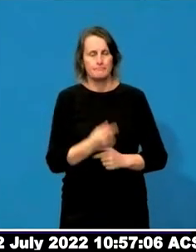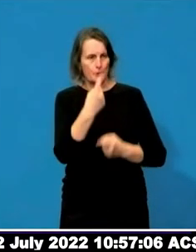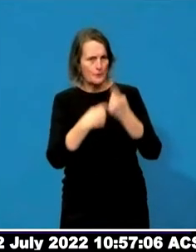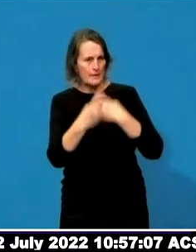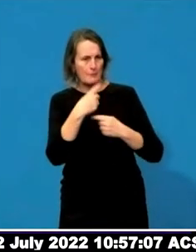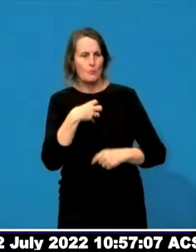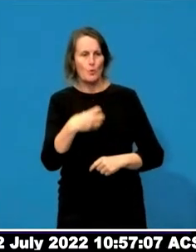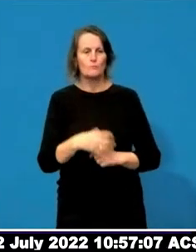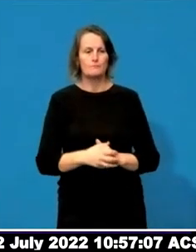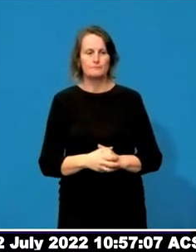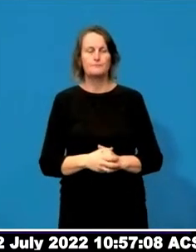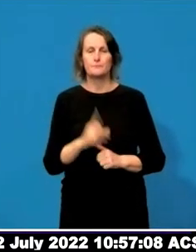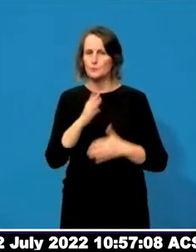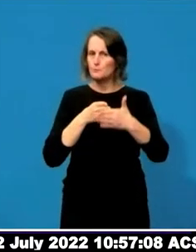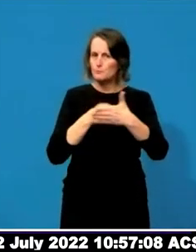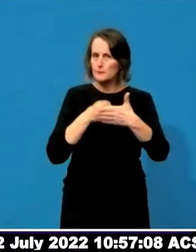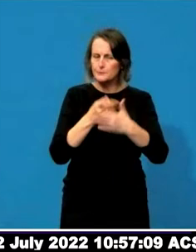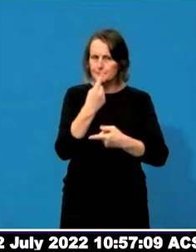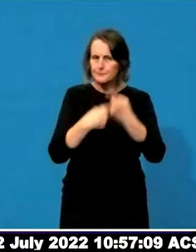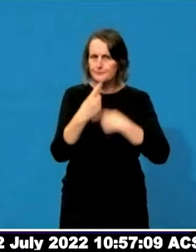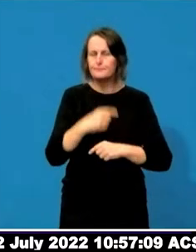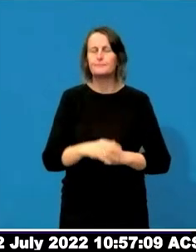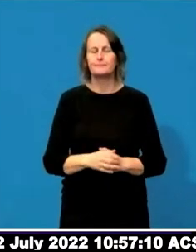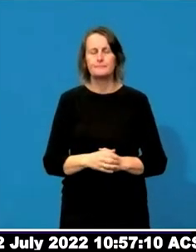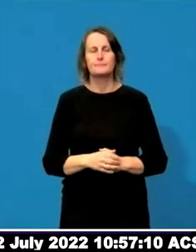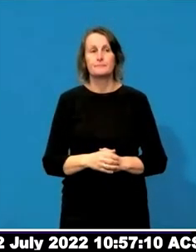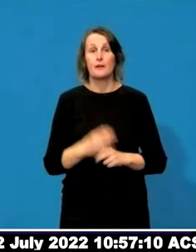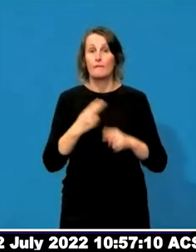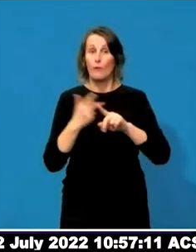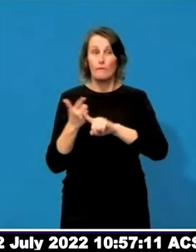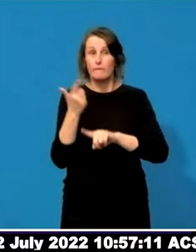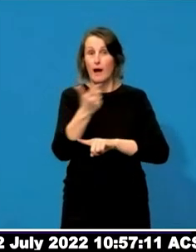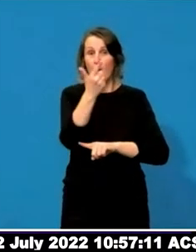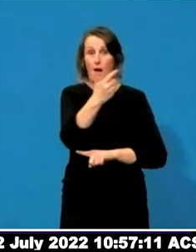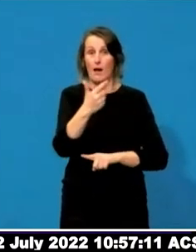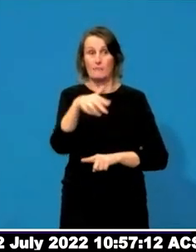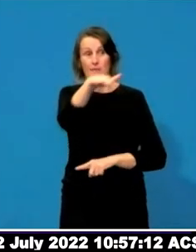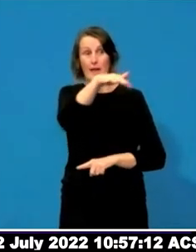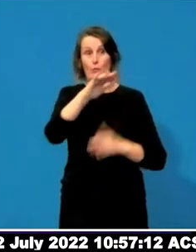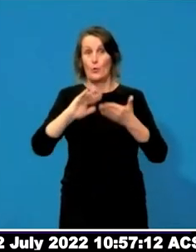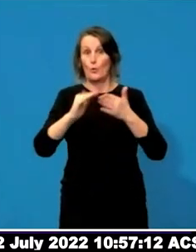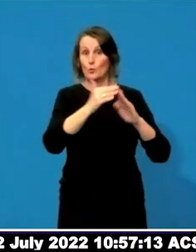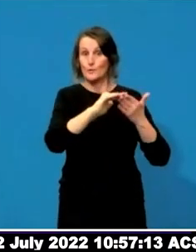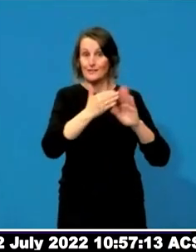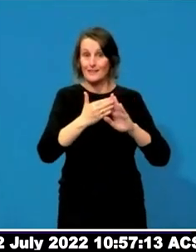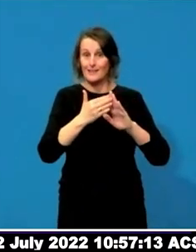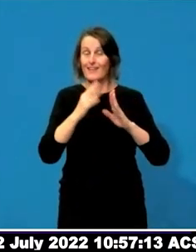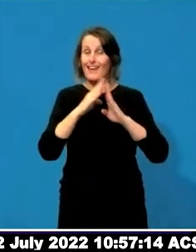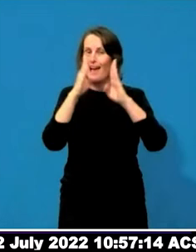Housing in remote communities is, as I mentioned, a complex issue.